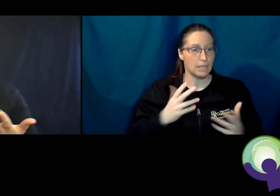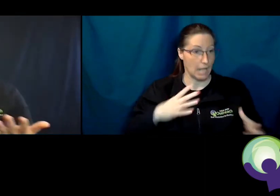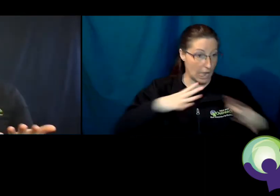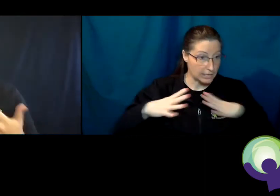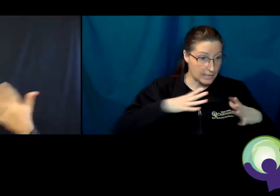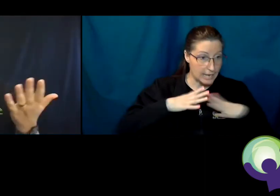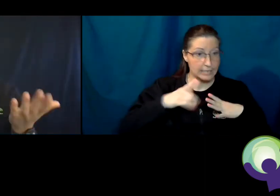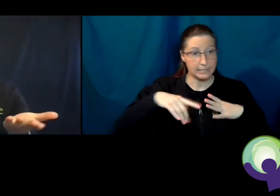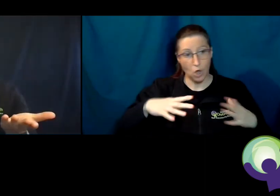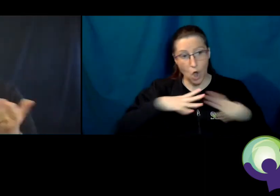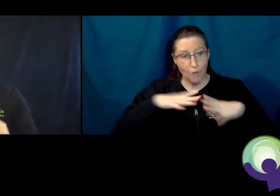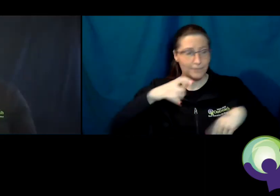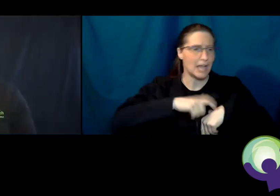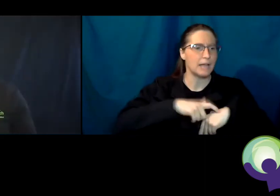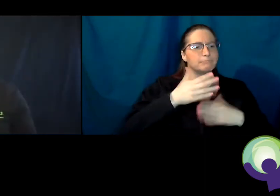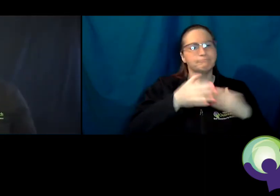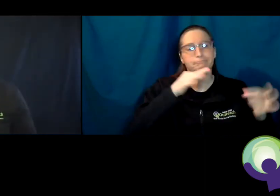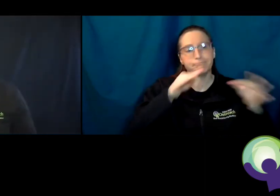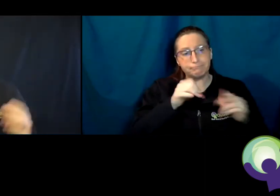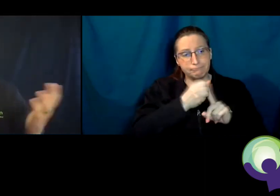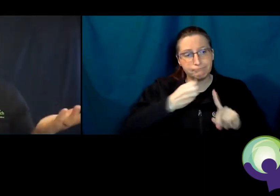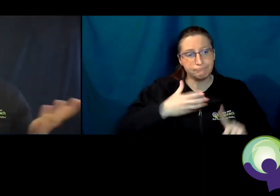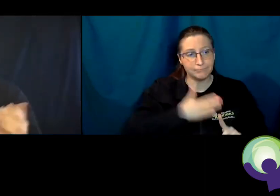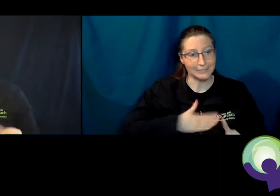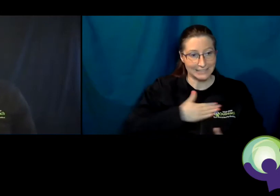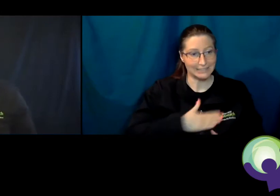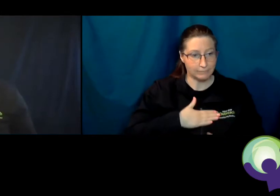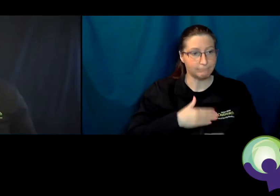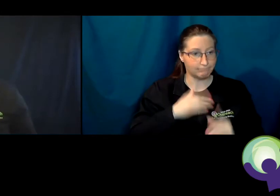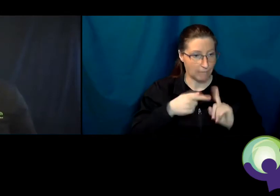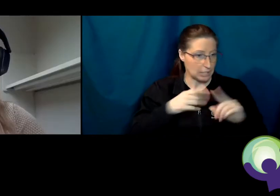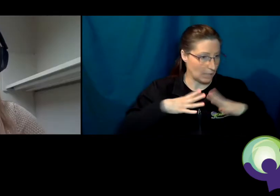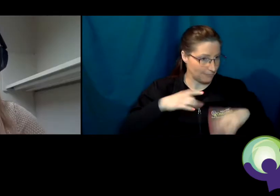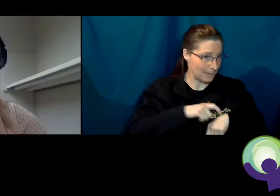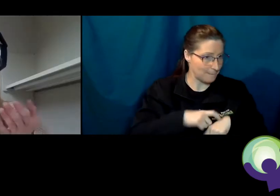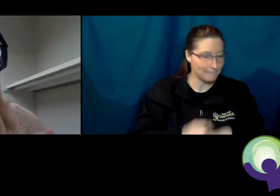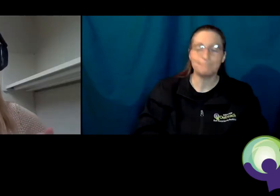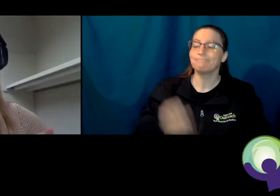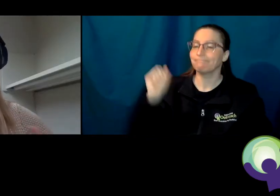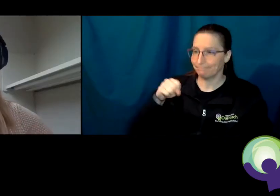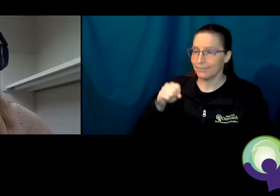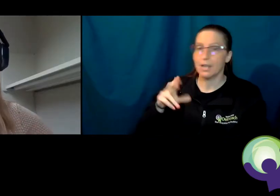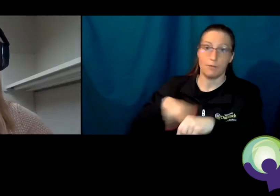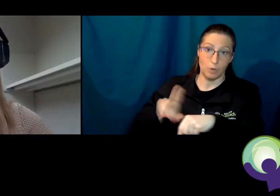Can you explain some of those, the time off things? Jordenne: Yes, well of course, health is our first